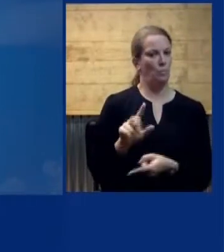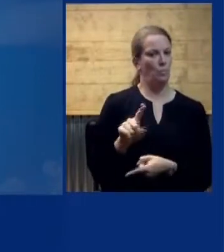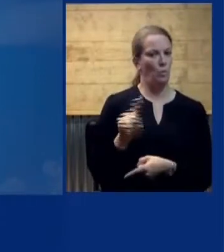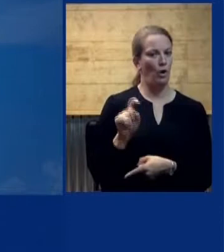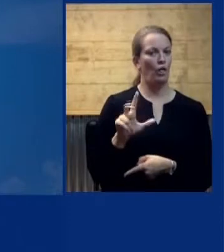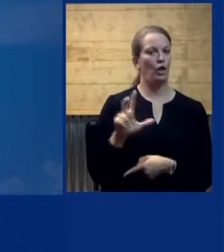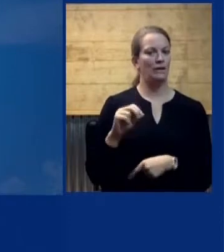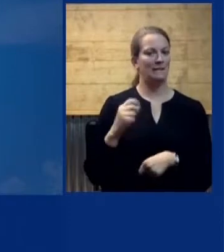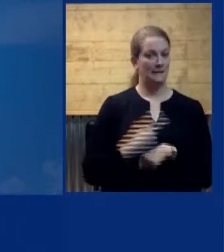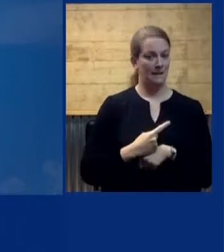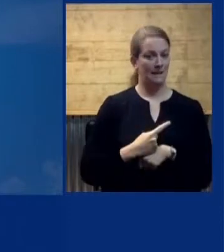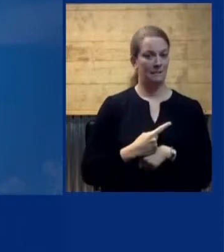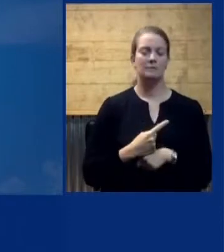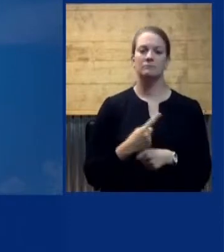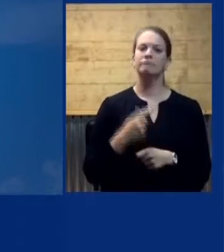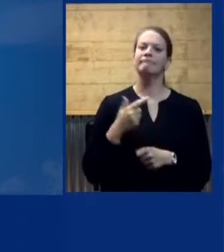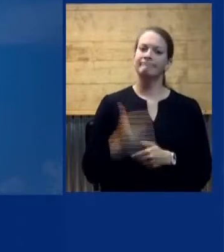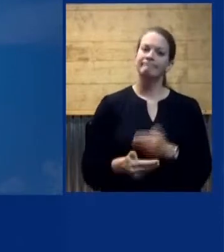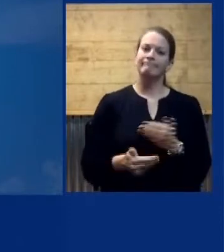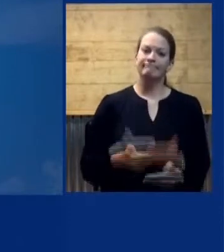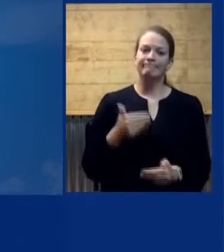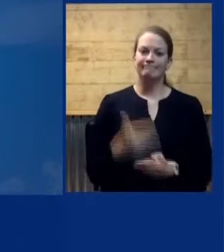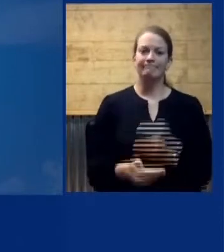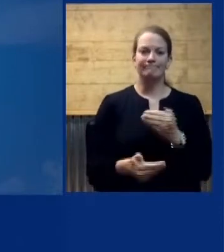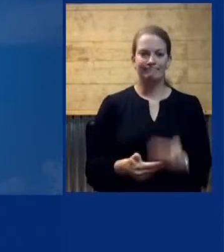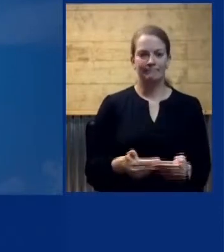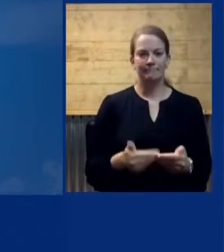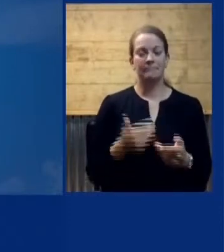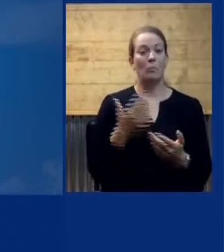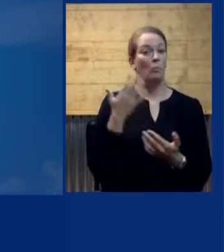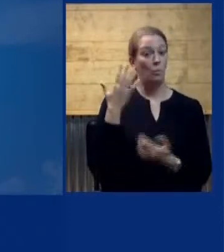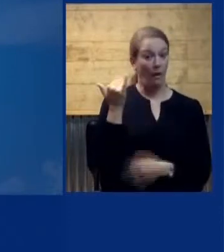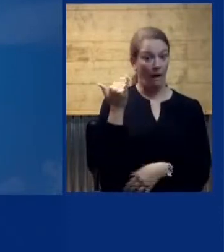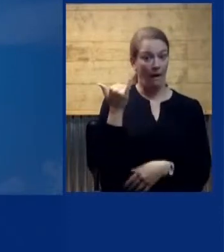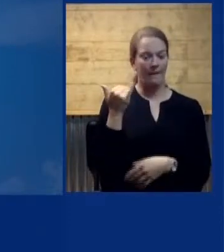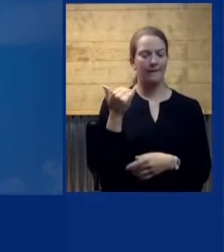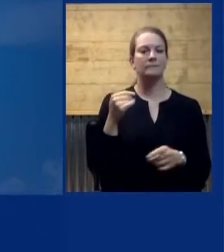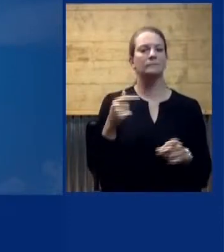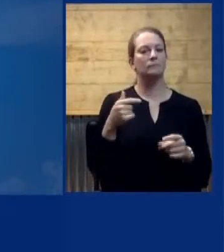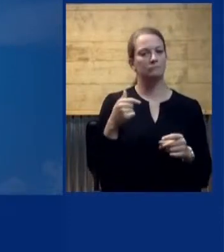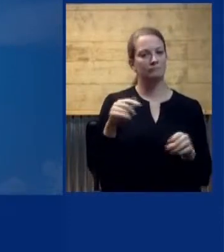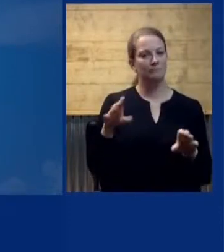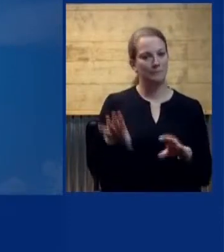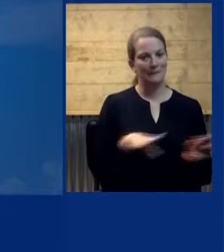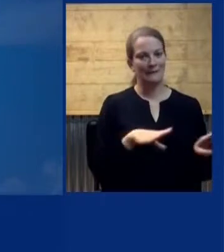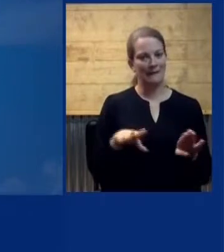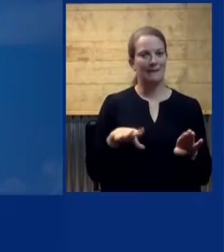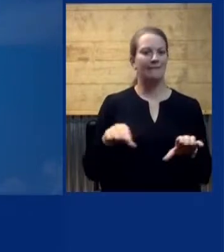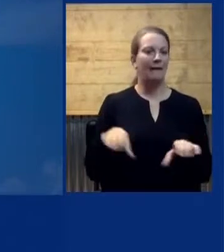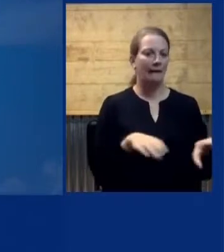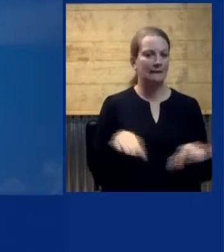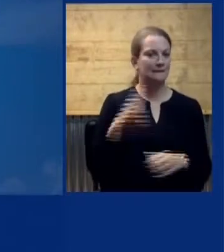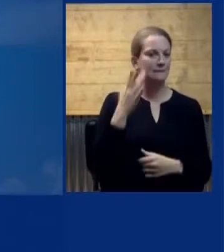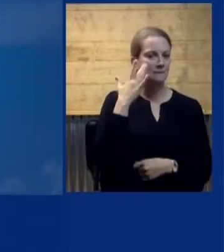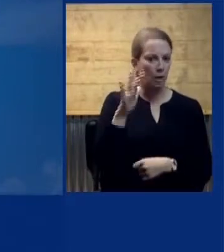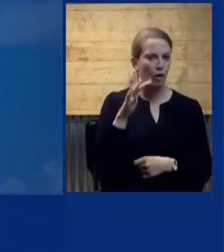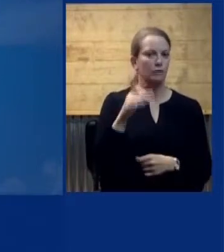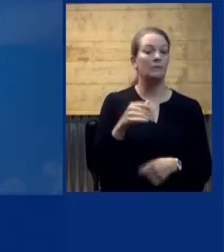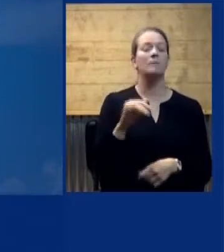WE'RE EXCITED ABOUT THAT. BUT AS I SAID EVERY DAY FOR THE LAST 130 DAYS WE'RE MAKING